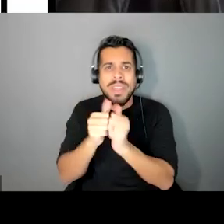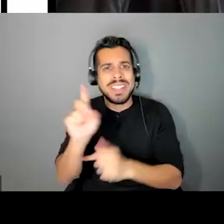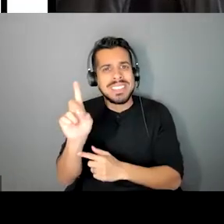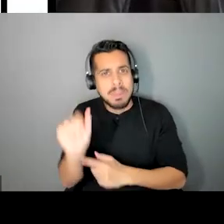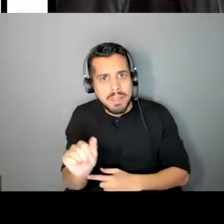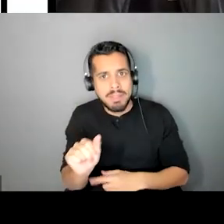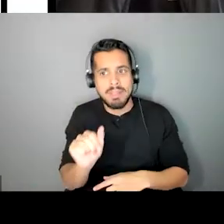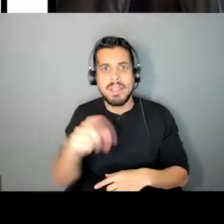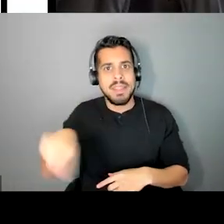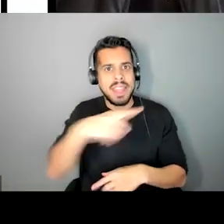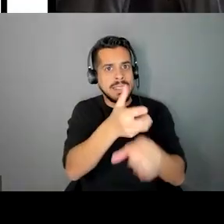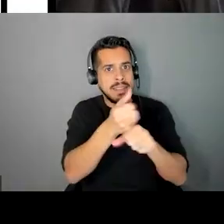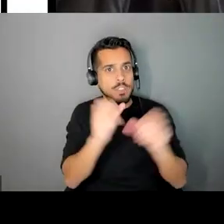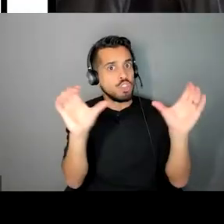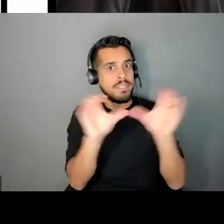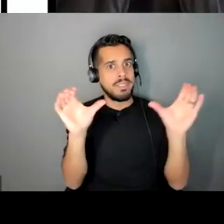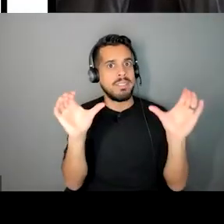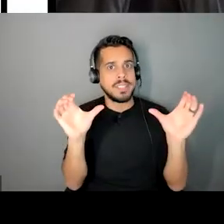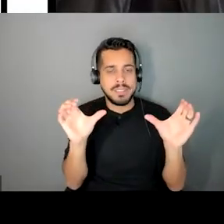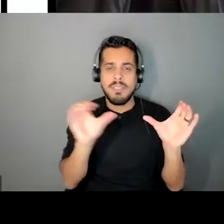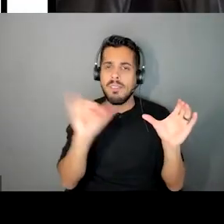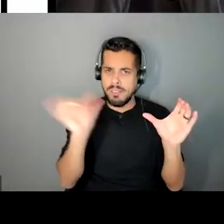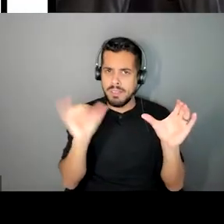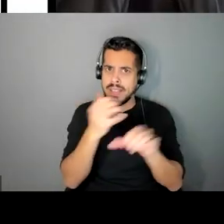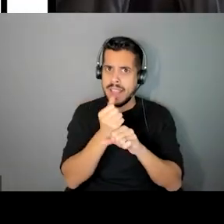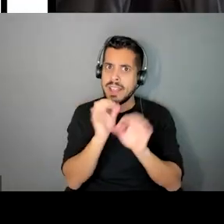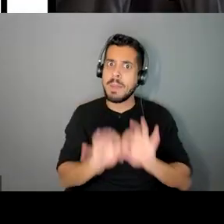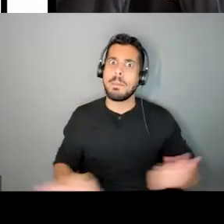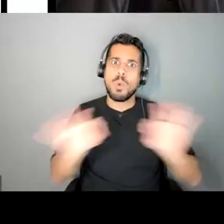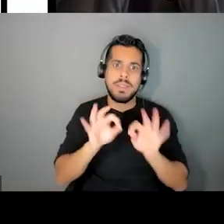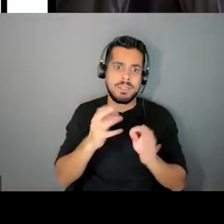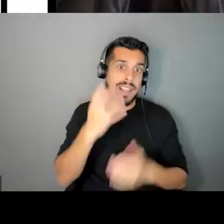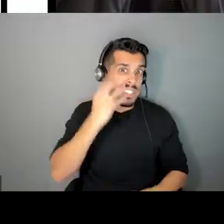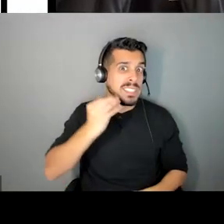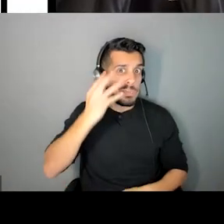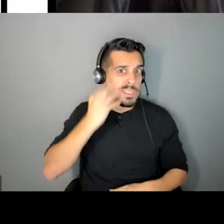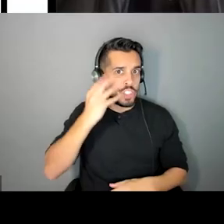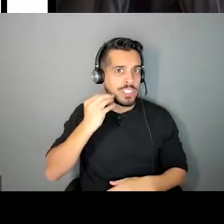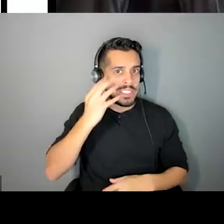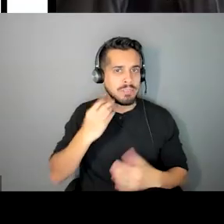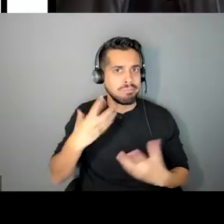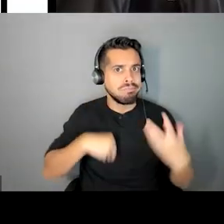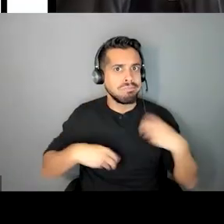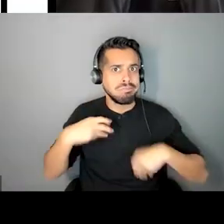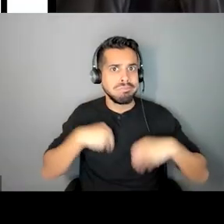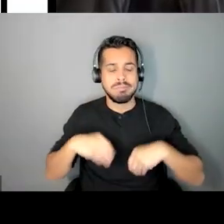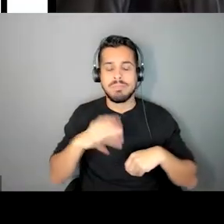gain their certification and then get, uh... that all important experience under their belt. And with our Disability Innovation Fund grant,